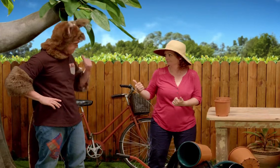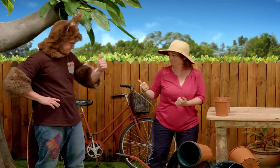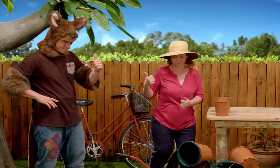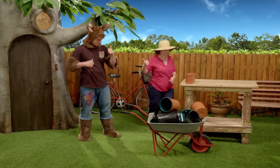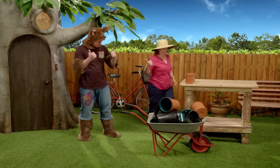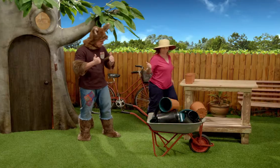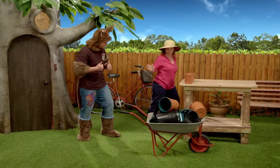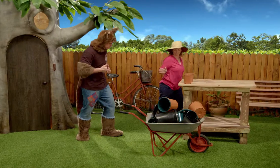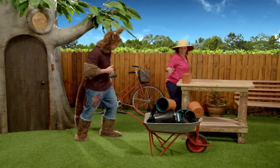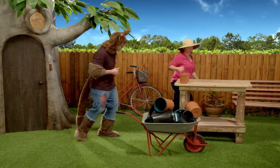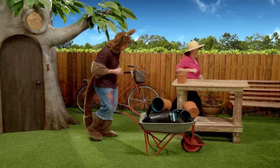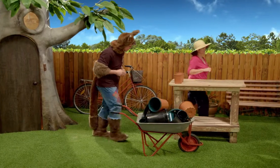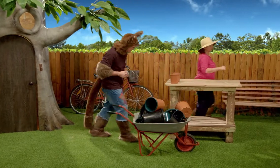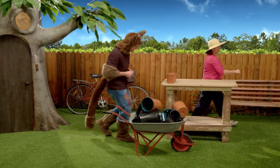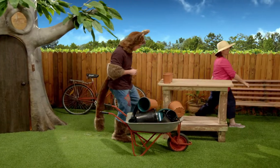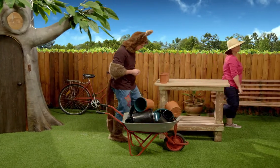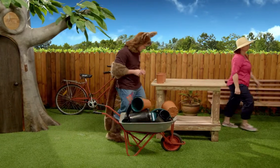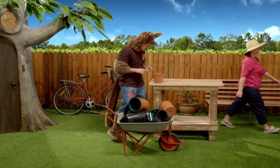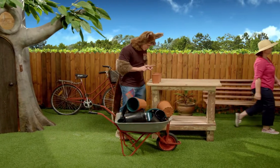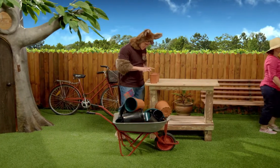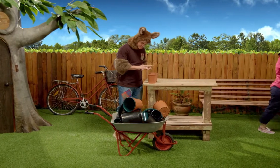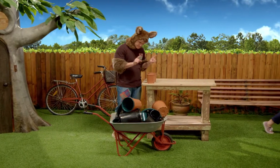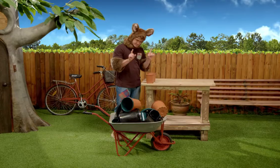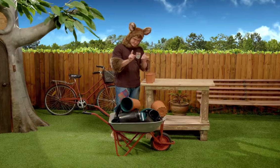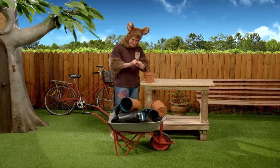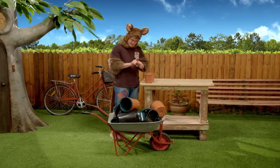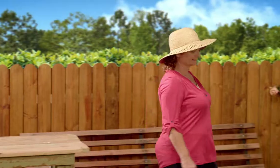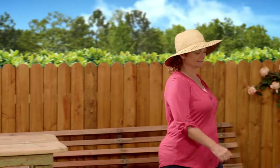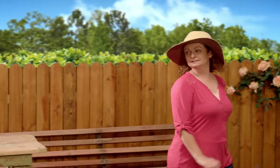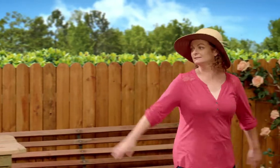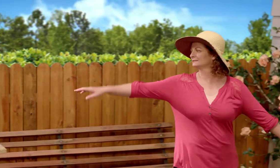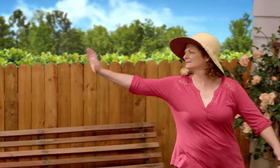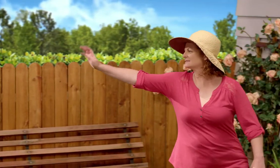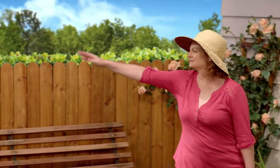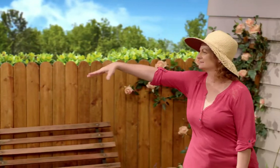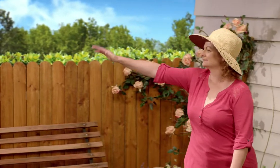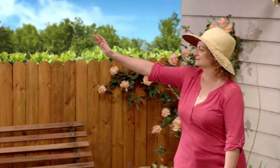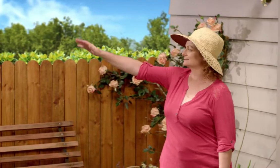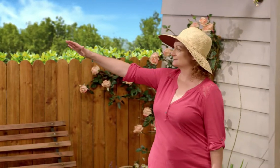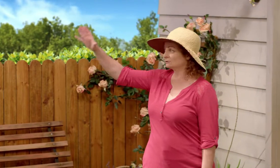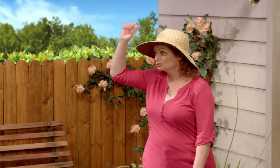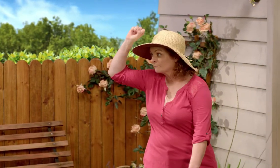Okay. Now, the same. Hey Possum.